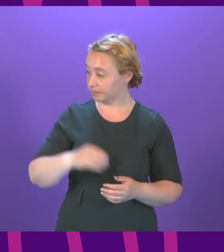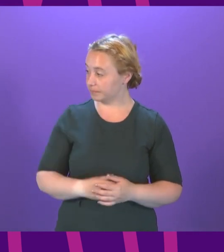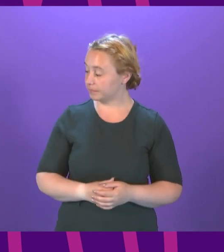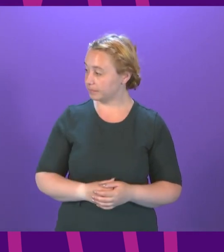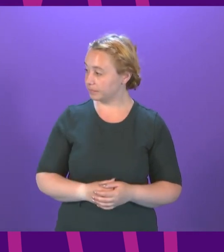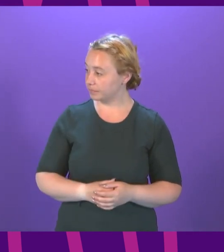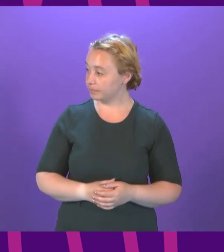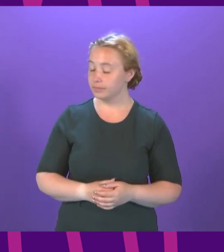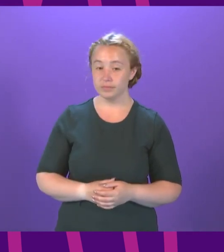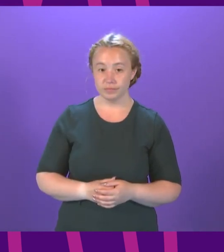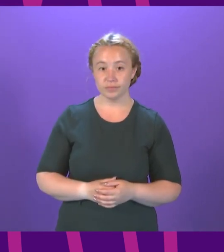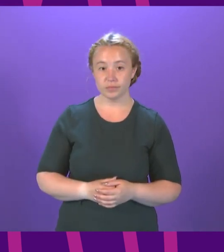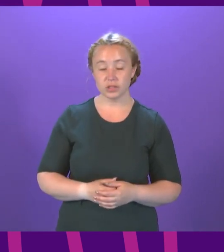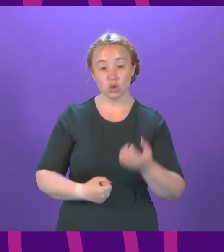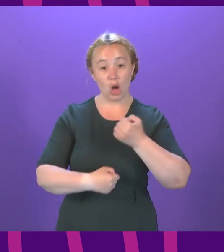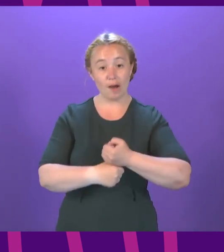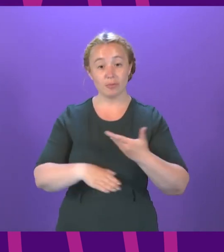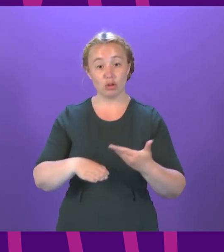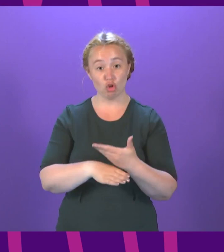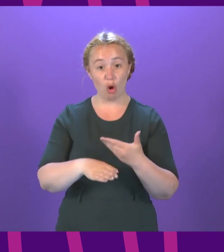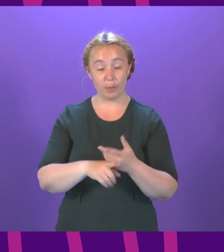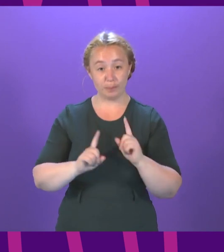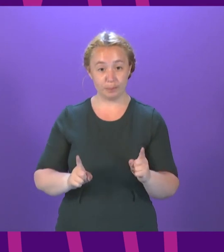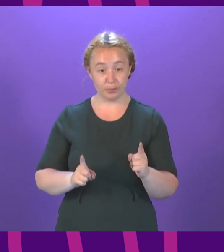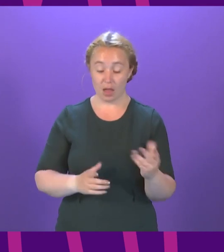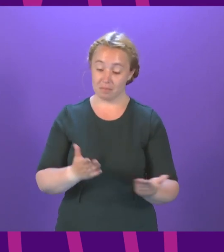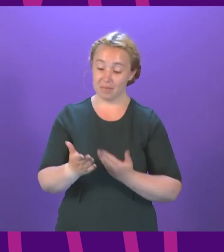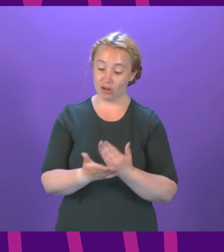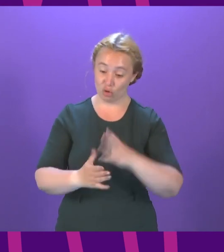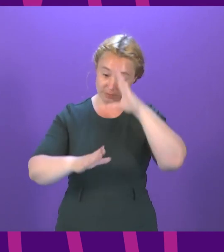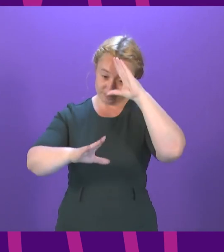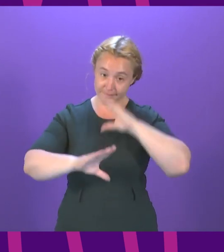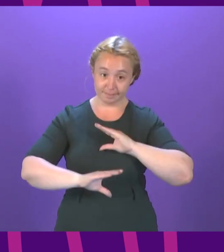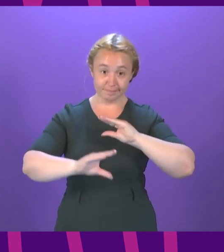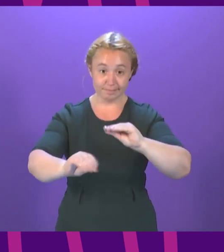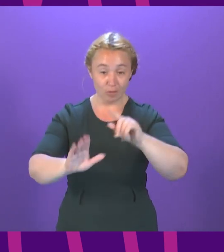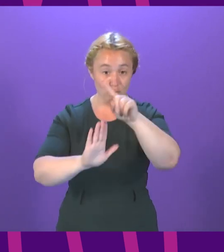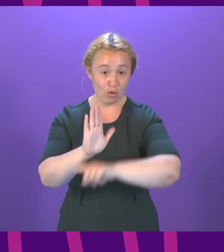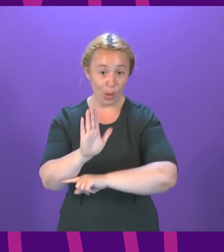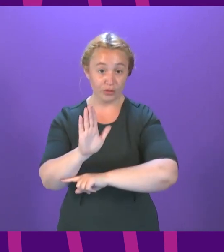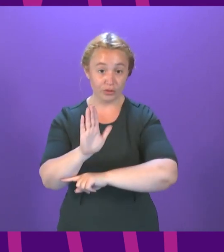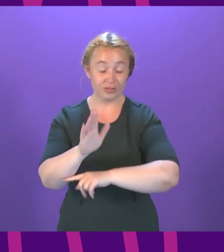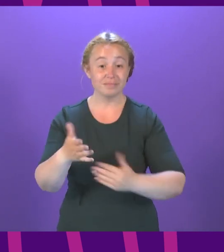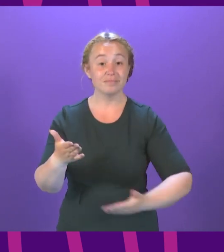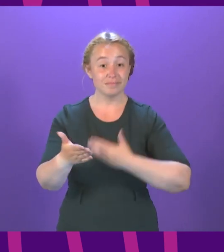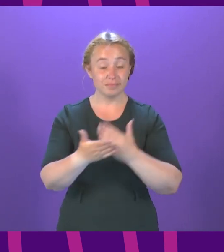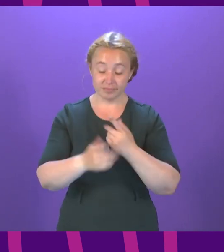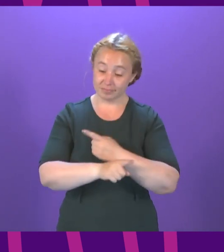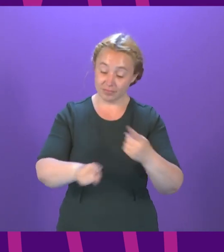My job and that of the Scottish Government is to ensure that people understand and, as far as is possible, comply with the restrictions, laws, advice and guidance